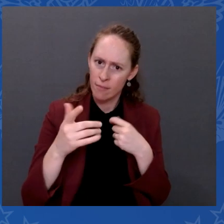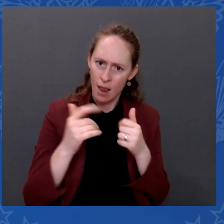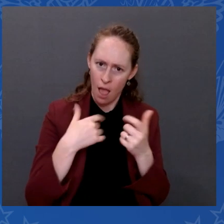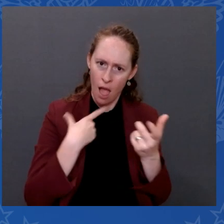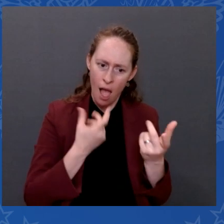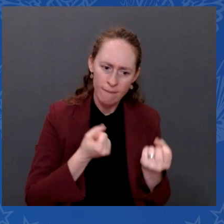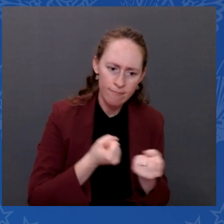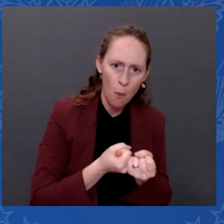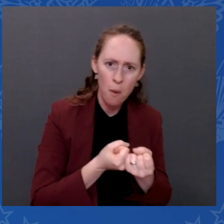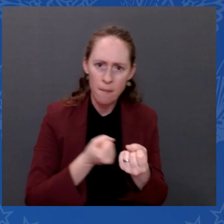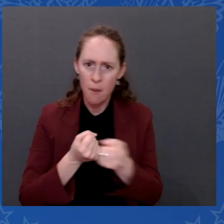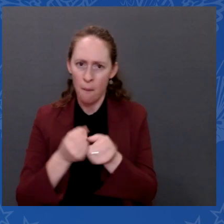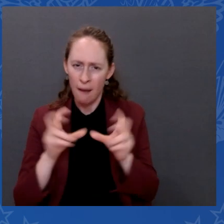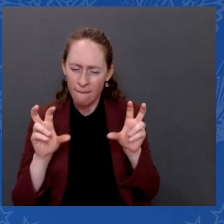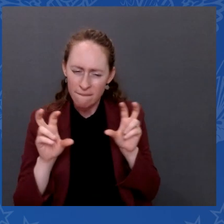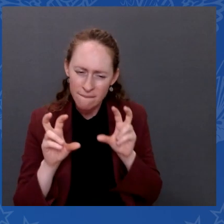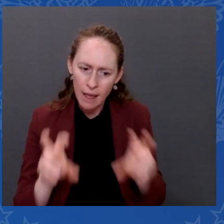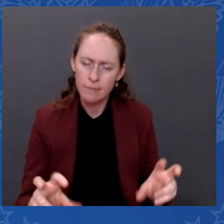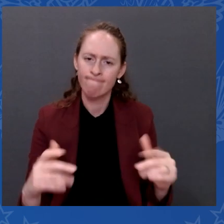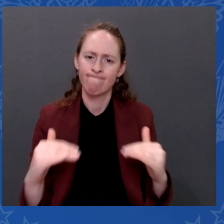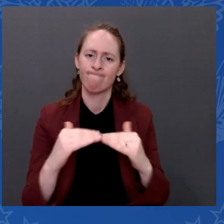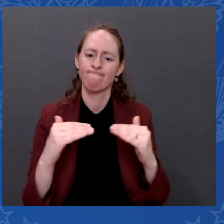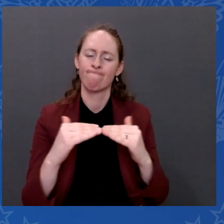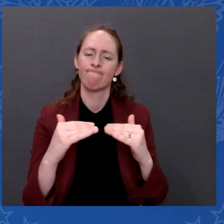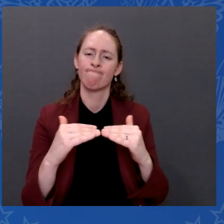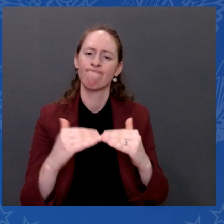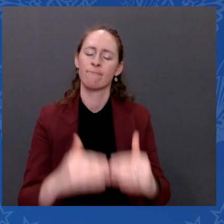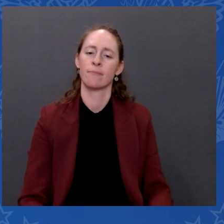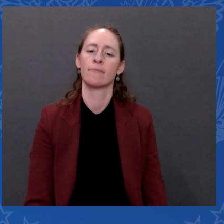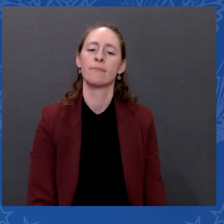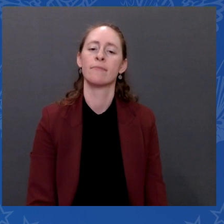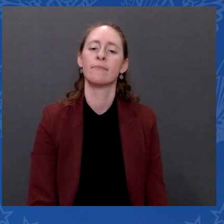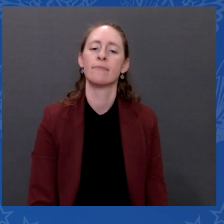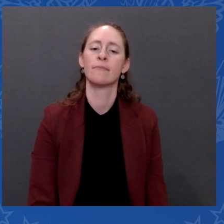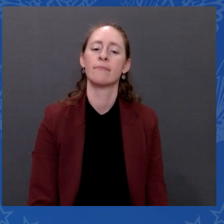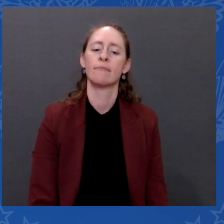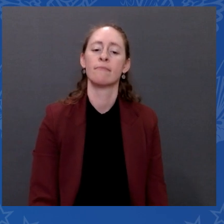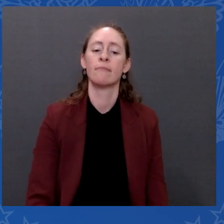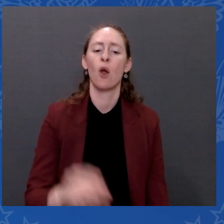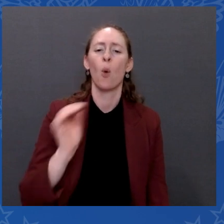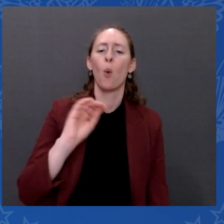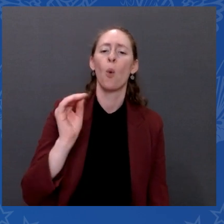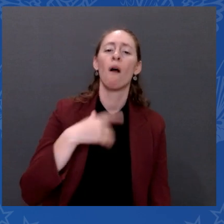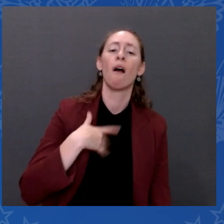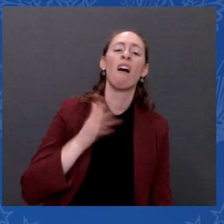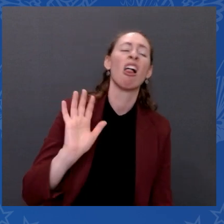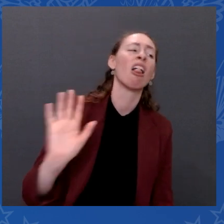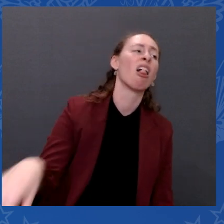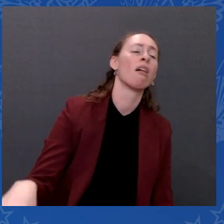And it will give us really, really good union jobs, mostly,